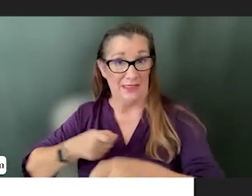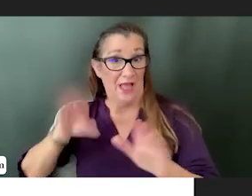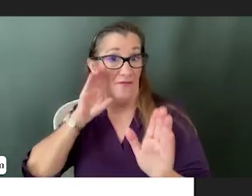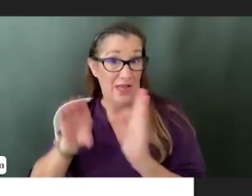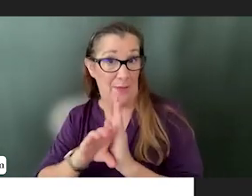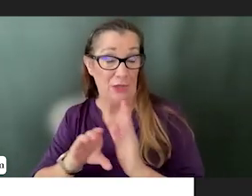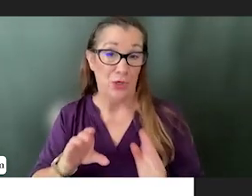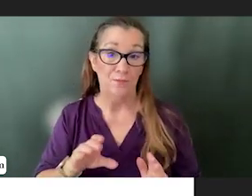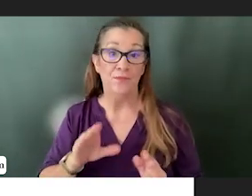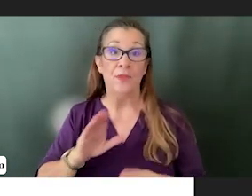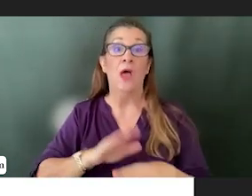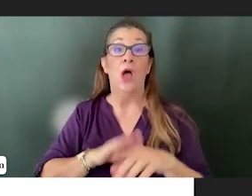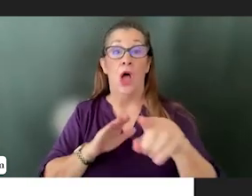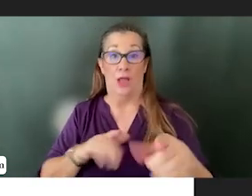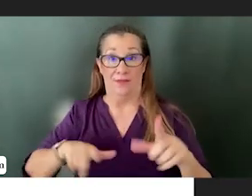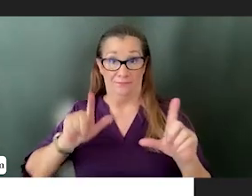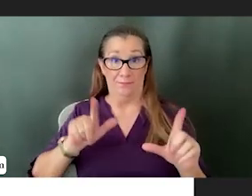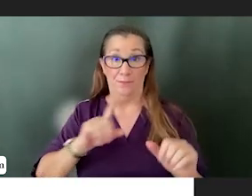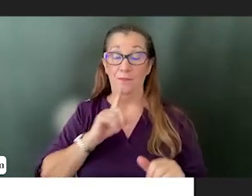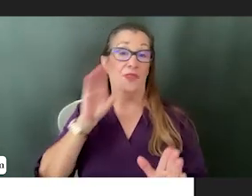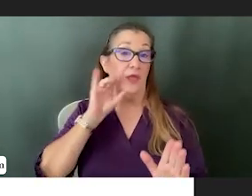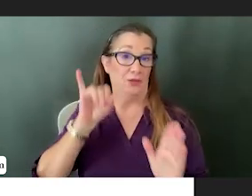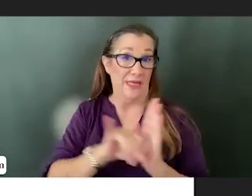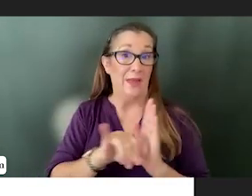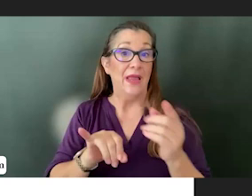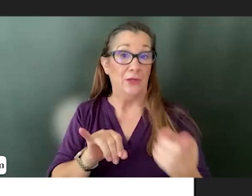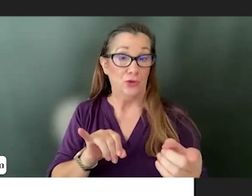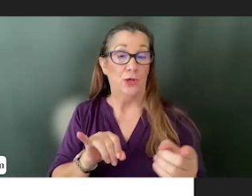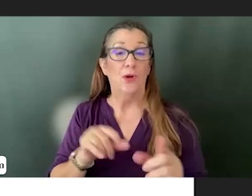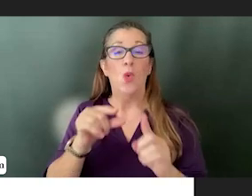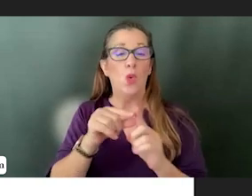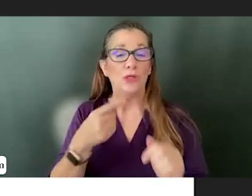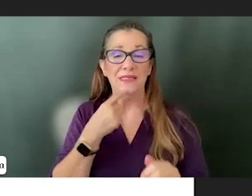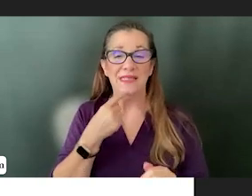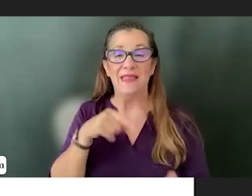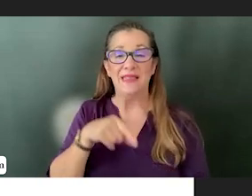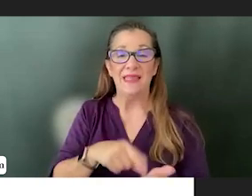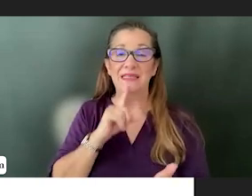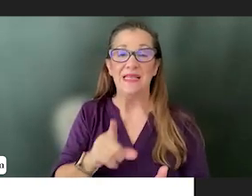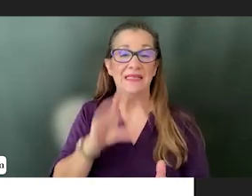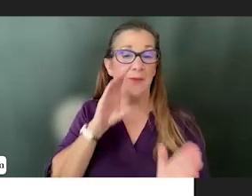Um, and on this particular slide, there's an image of the words that say, this is a picture of the words.